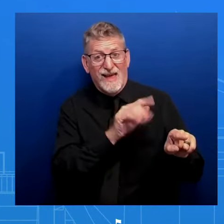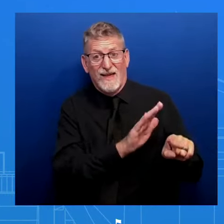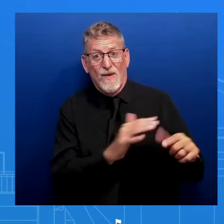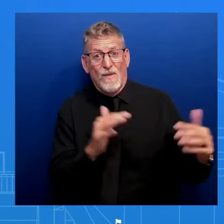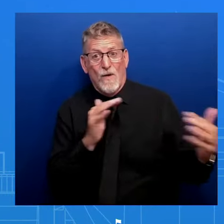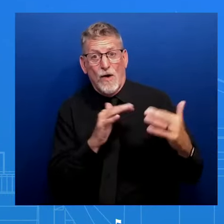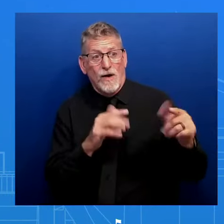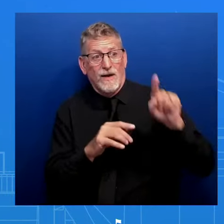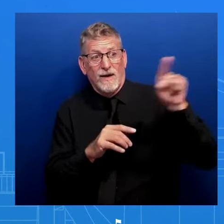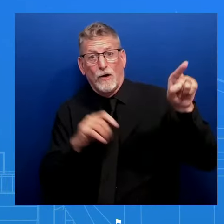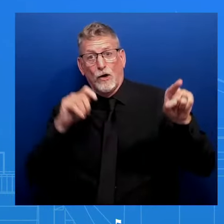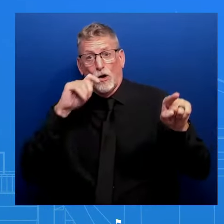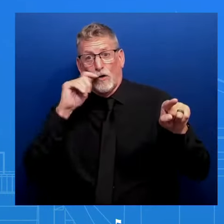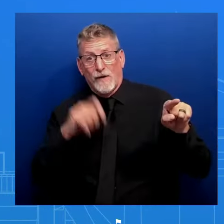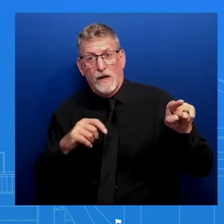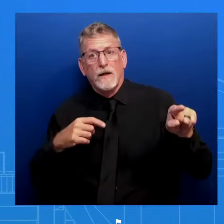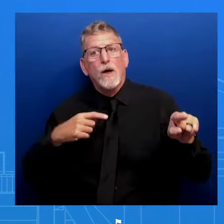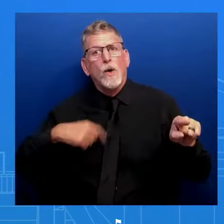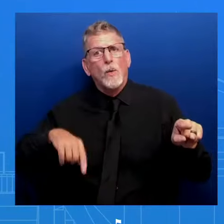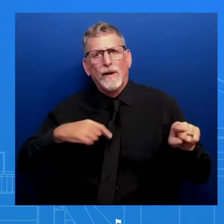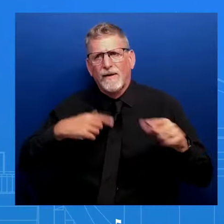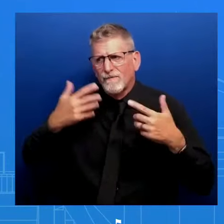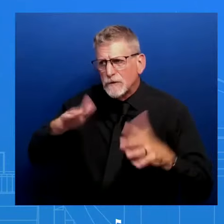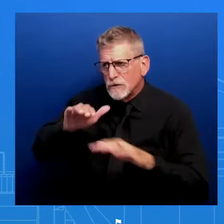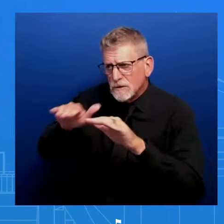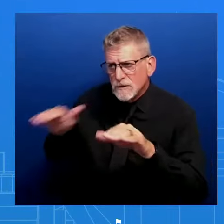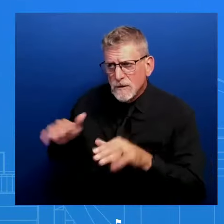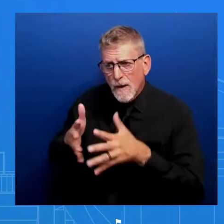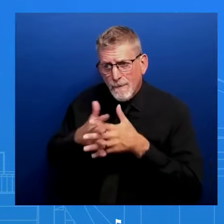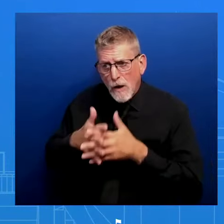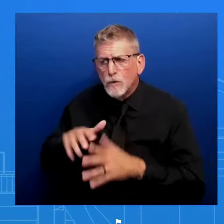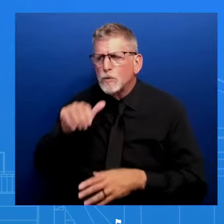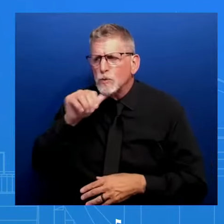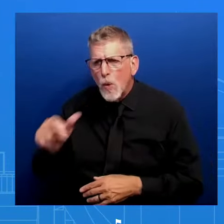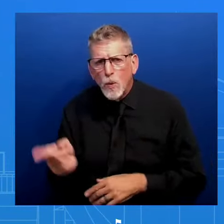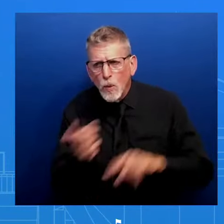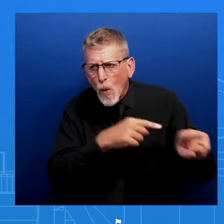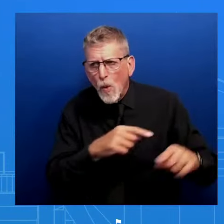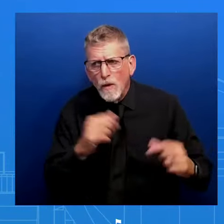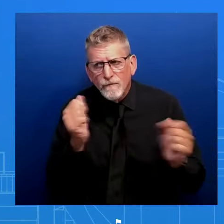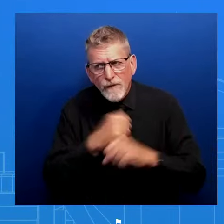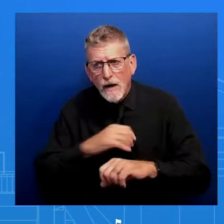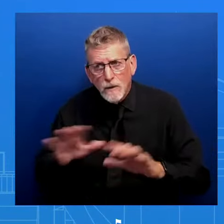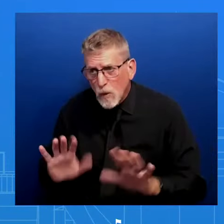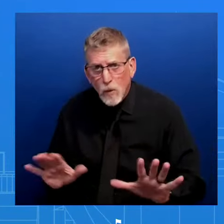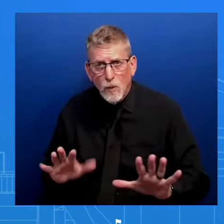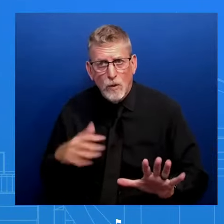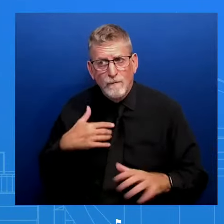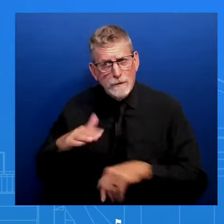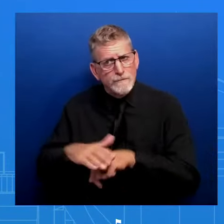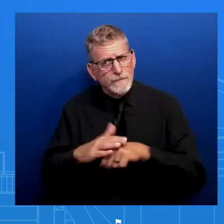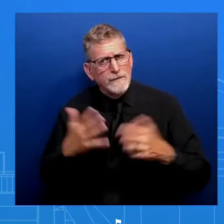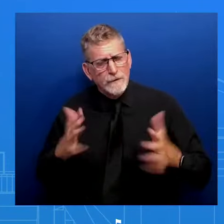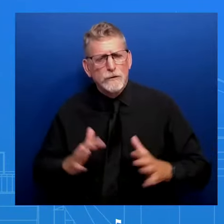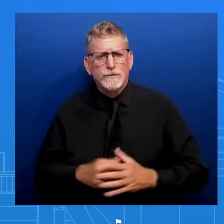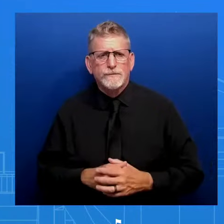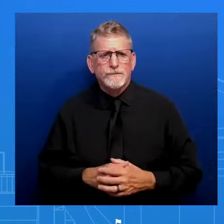on the Prime Minister's visit tomorrow. After she was elected, President Biden had warned of the spread of authoritarianism